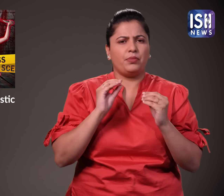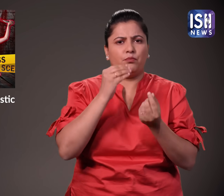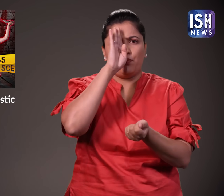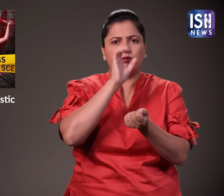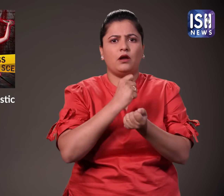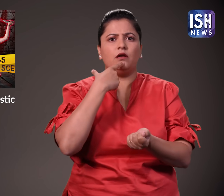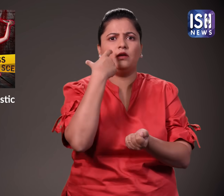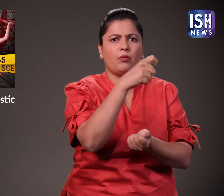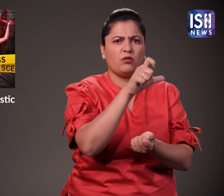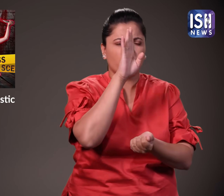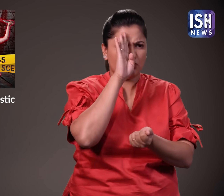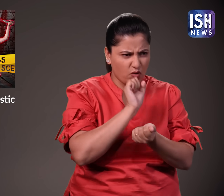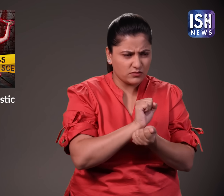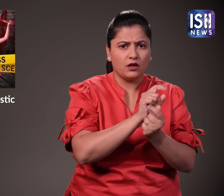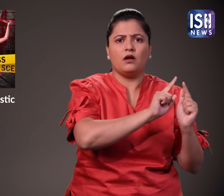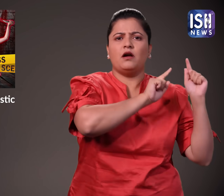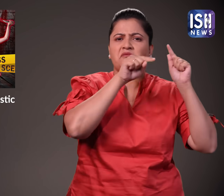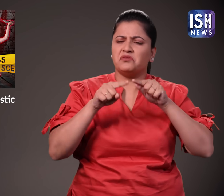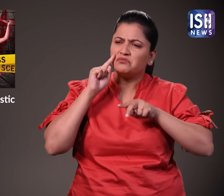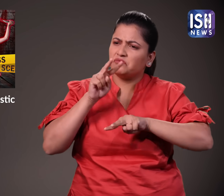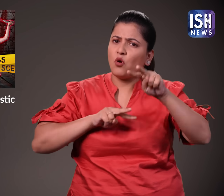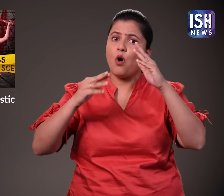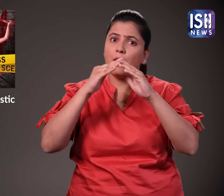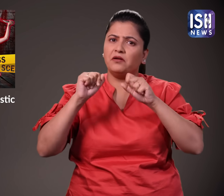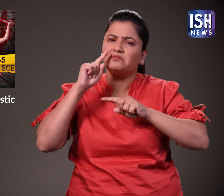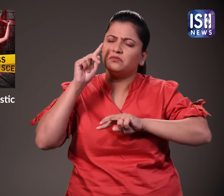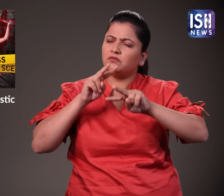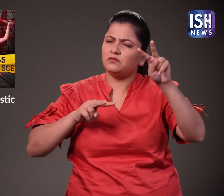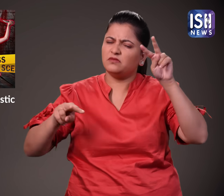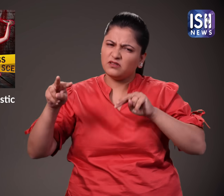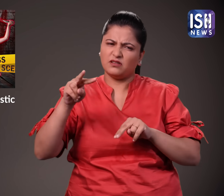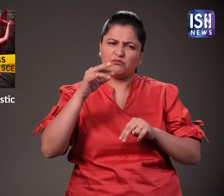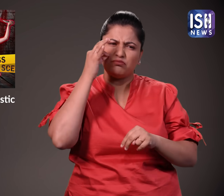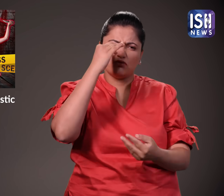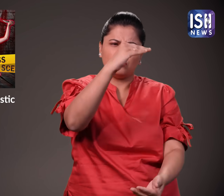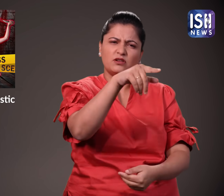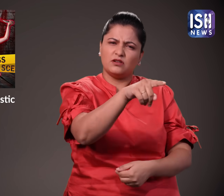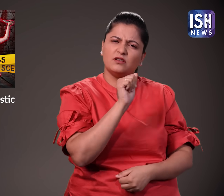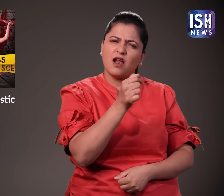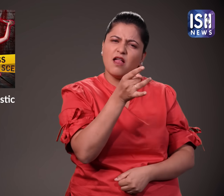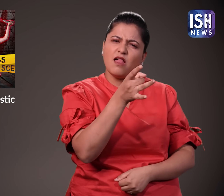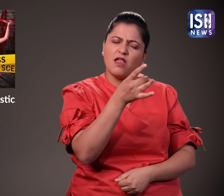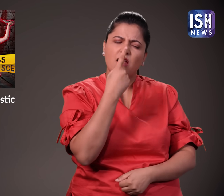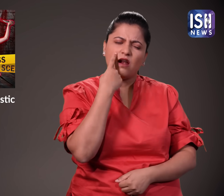They decided to file a complaint with the police. When officers arrived at the house, they discovered a blue drum.